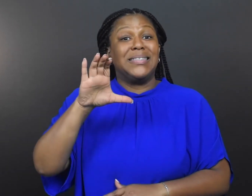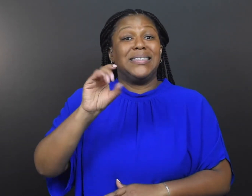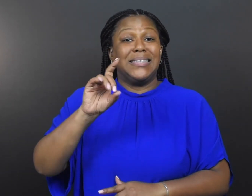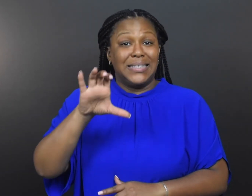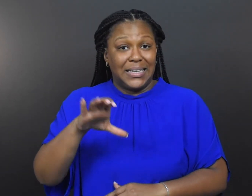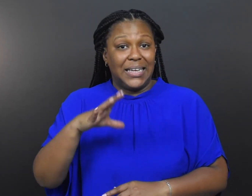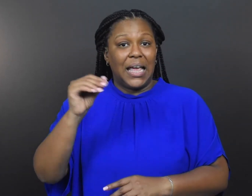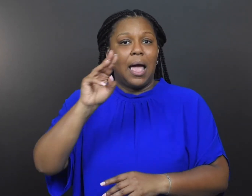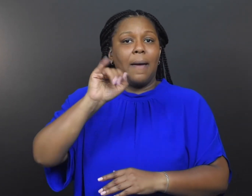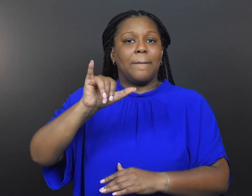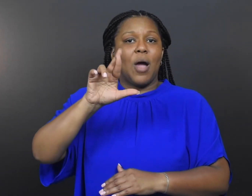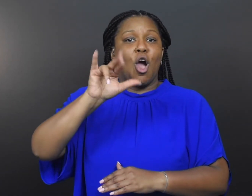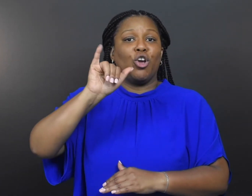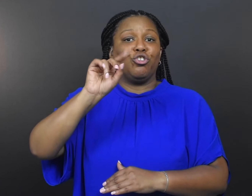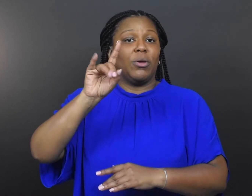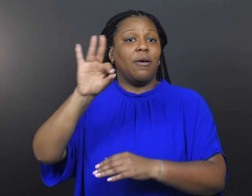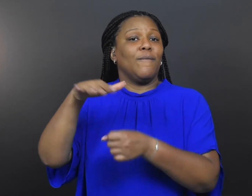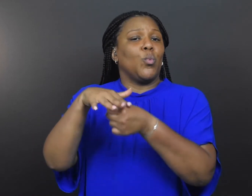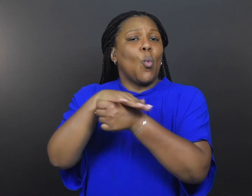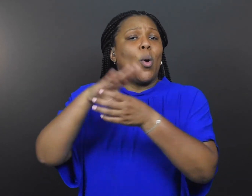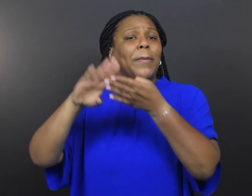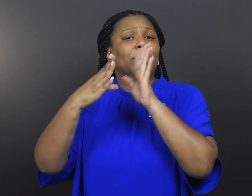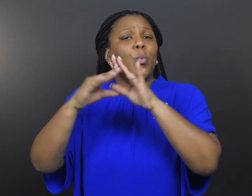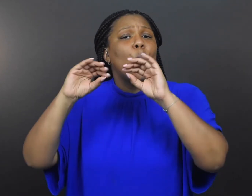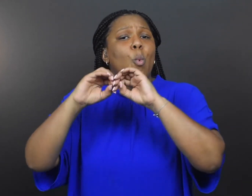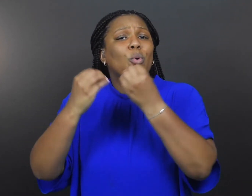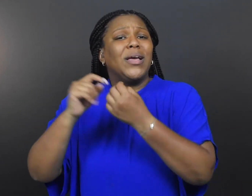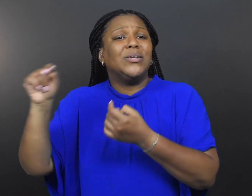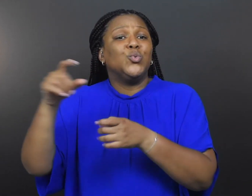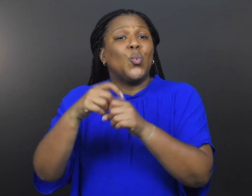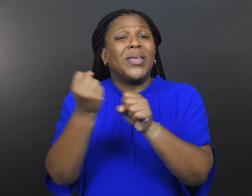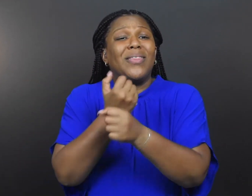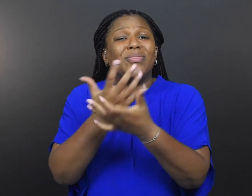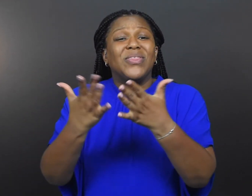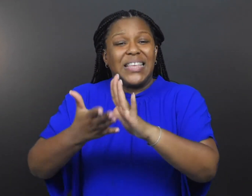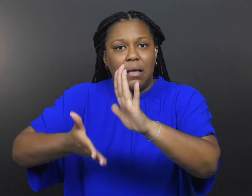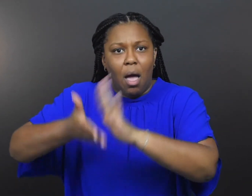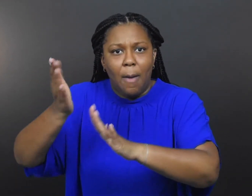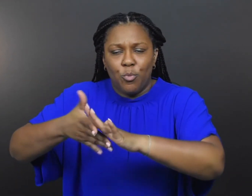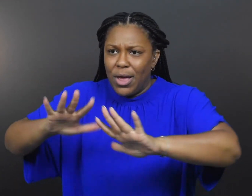CDC, and a myriad of local community organizations to get things up and running,”